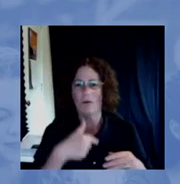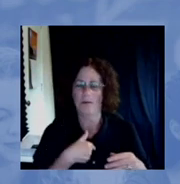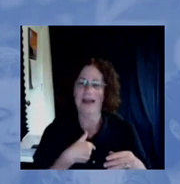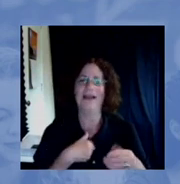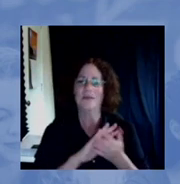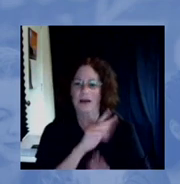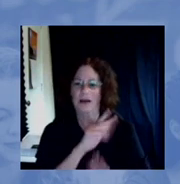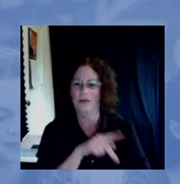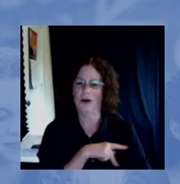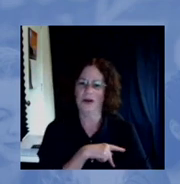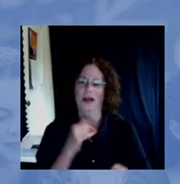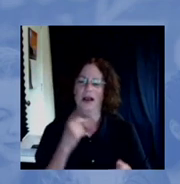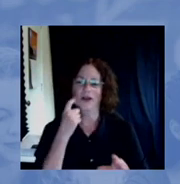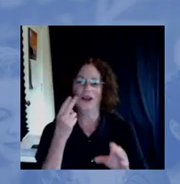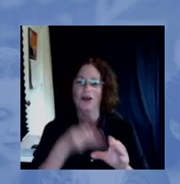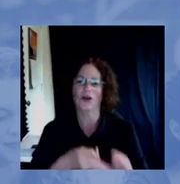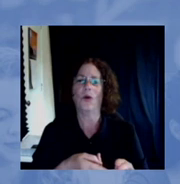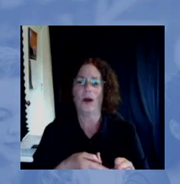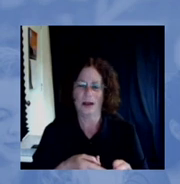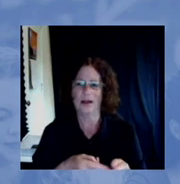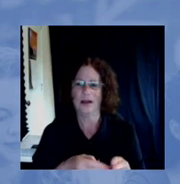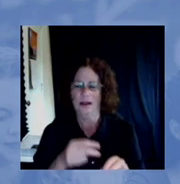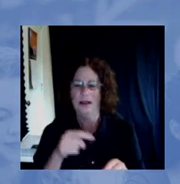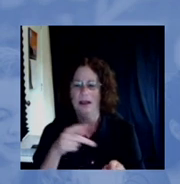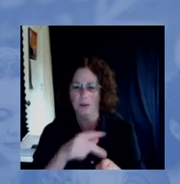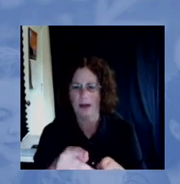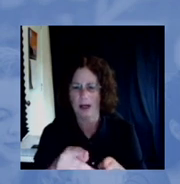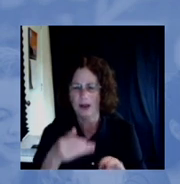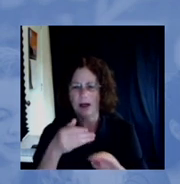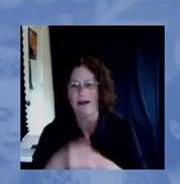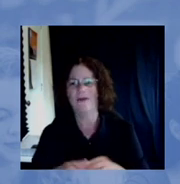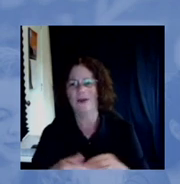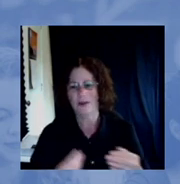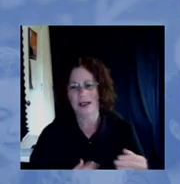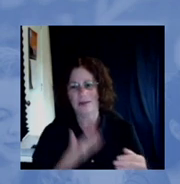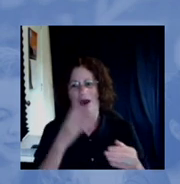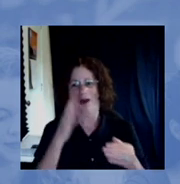THE PROFESSION AFTER HAVING AN INSPIRING TEACHERS OF COLOR WHO INTRODUCED ME TO THE FIELD OF